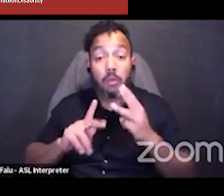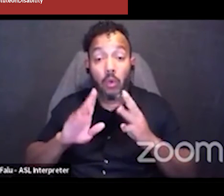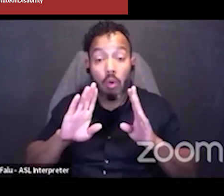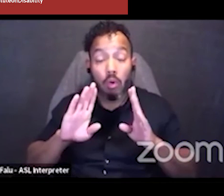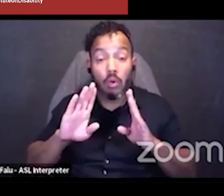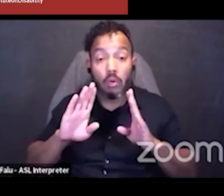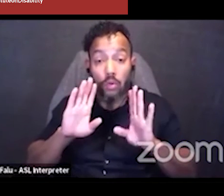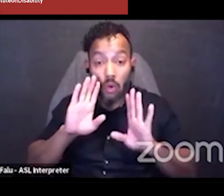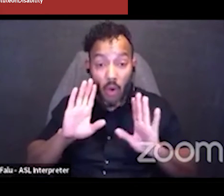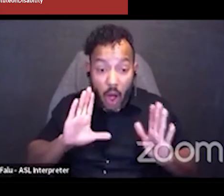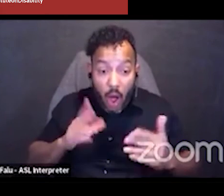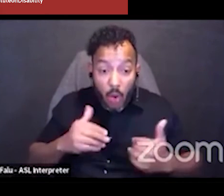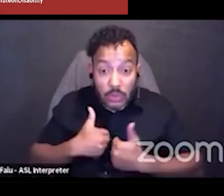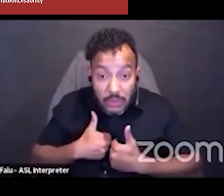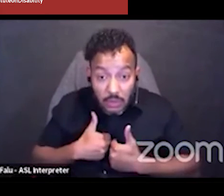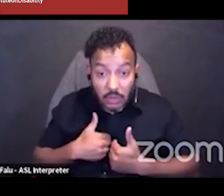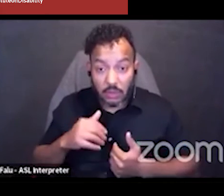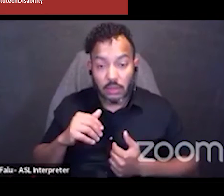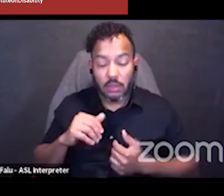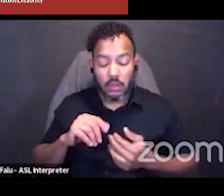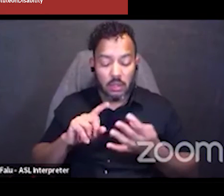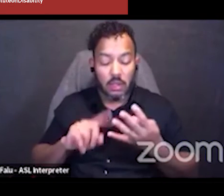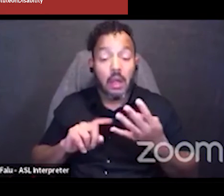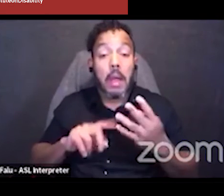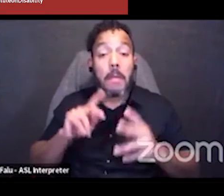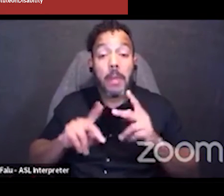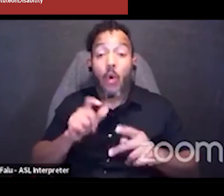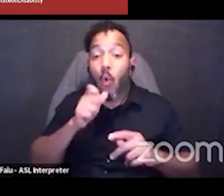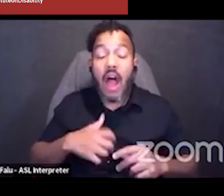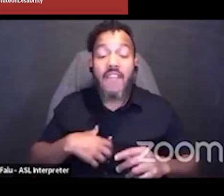We're talking about people with multiple chemical sensitivities.